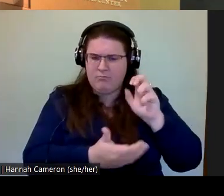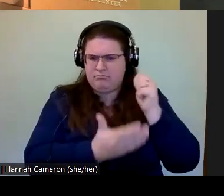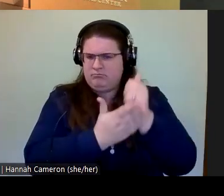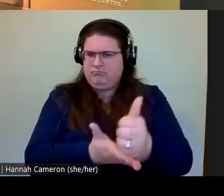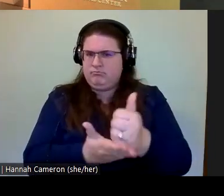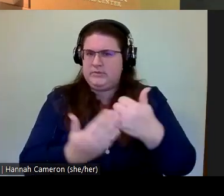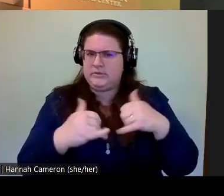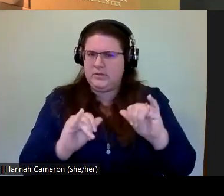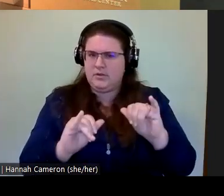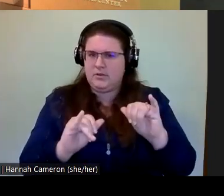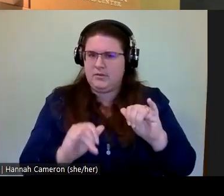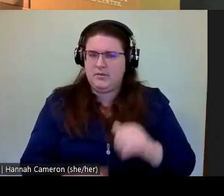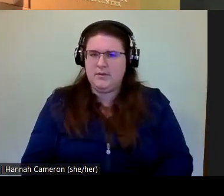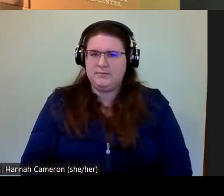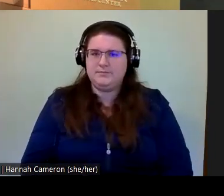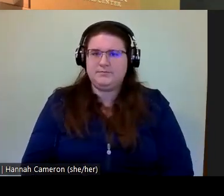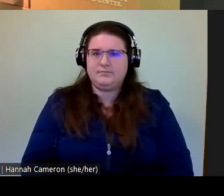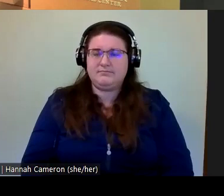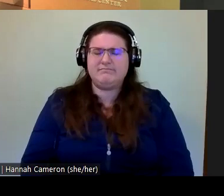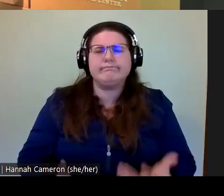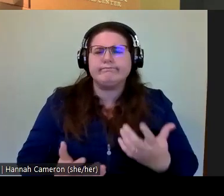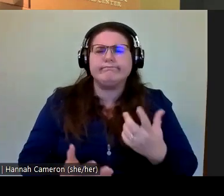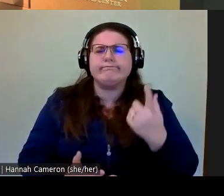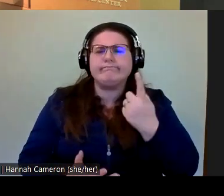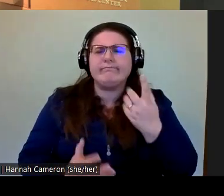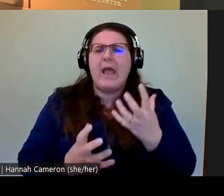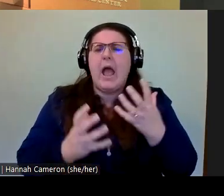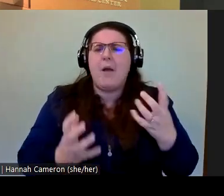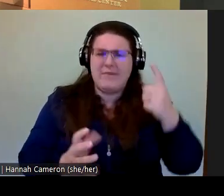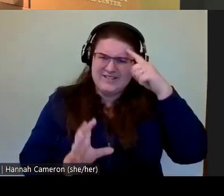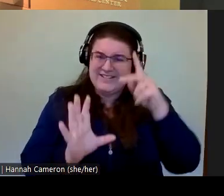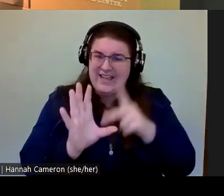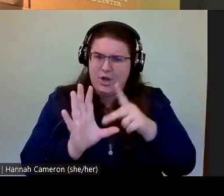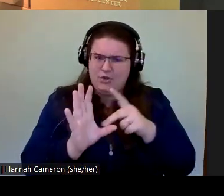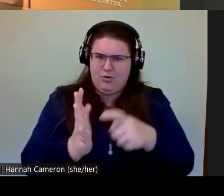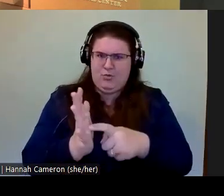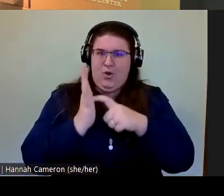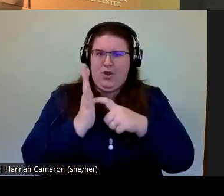of how much Psychiatry it takes it took about six times less Psychiatry and psychology time to help